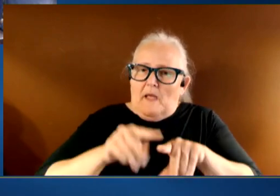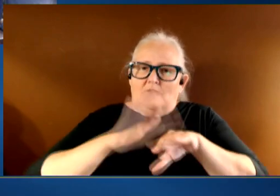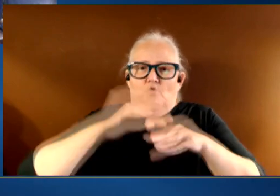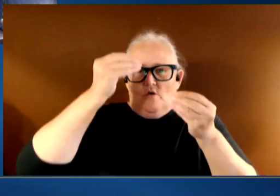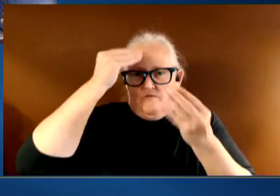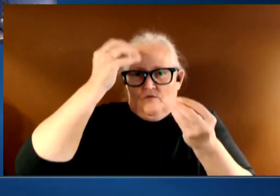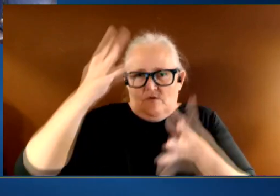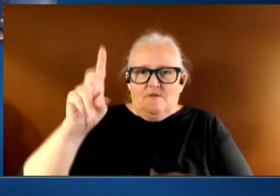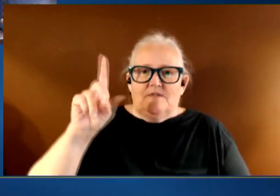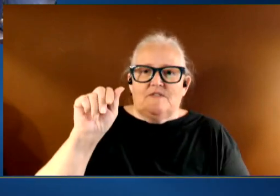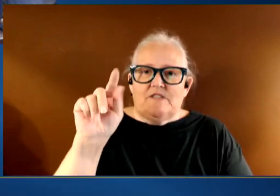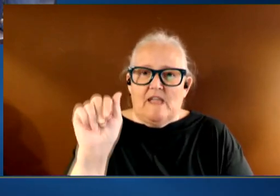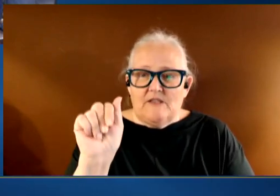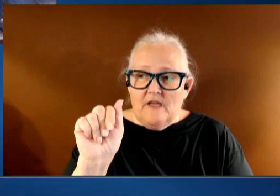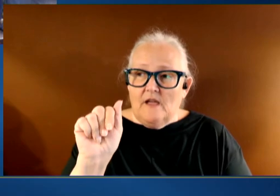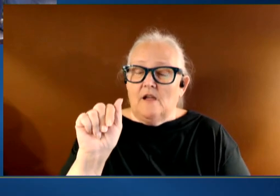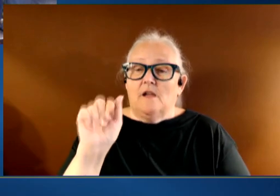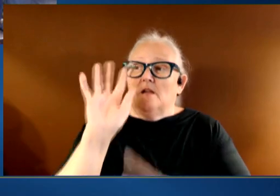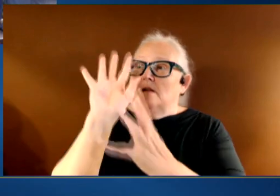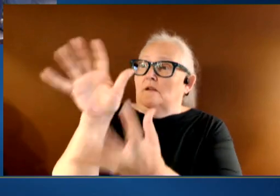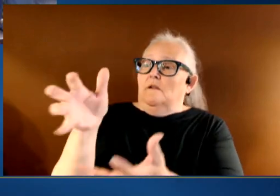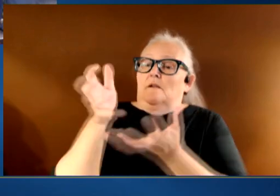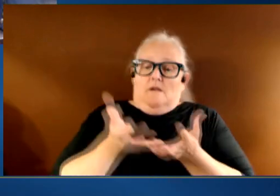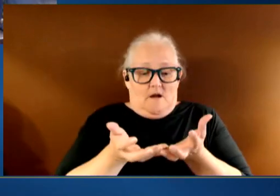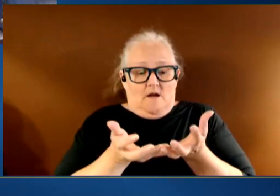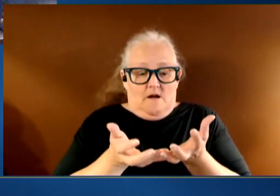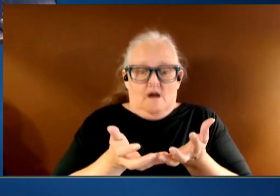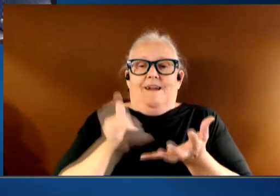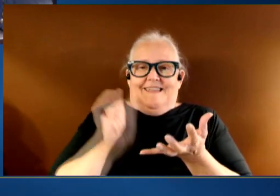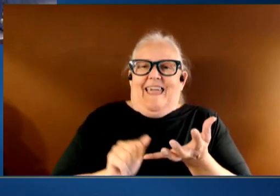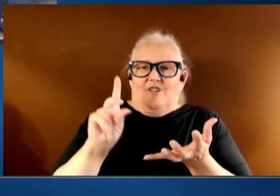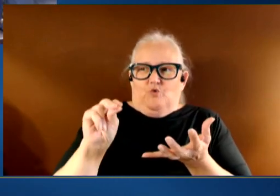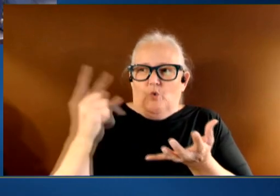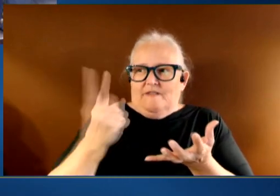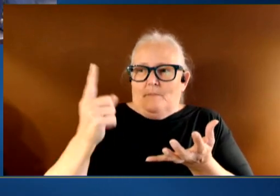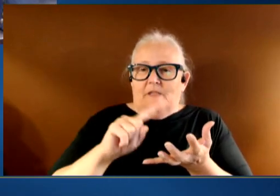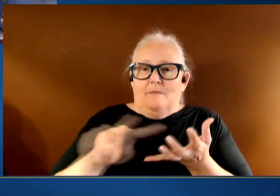the agency can act on that data. However, the collection of data can be a problem if